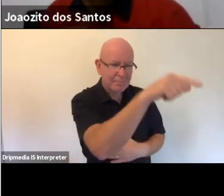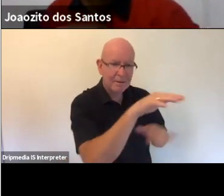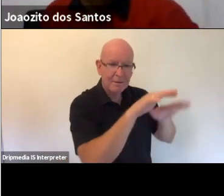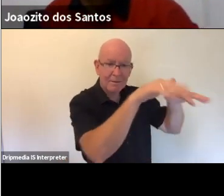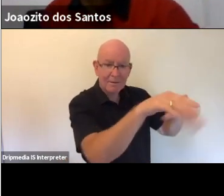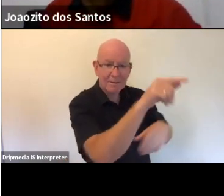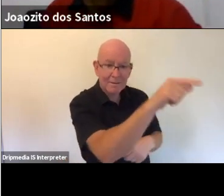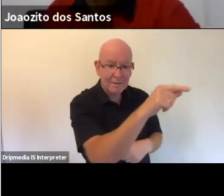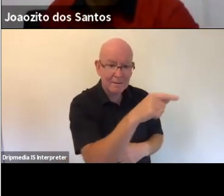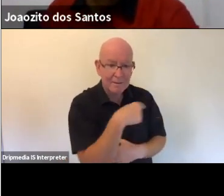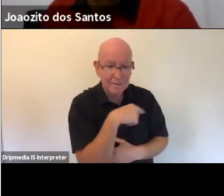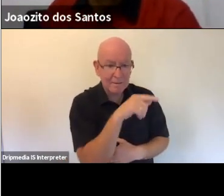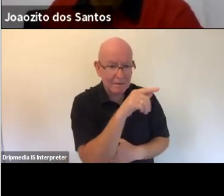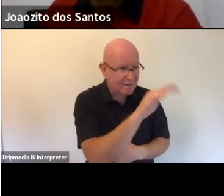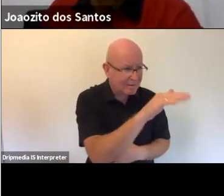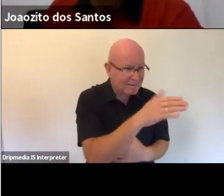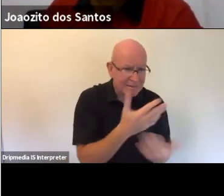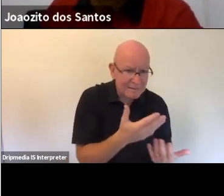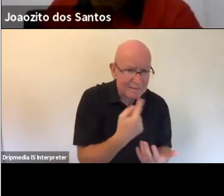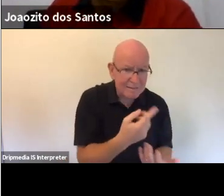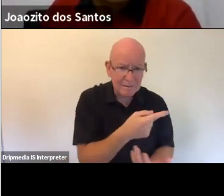because he’s very dependent on the tricycle.